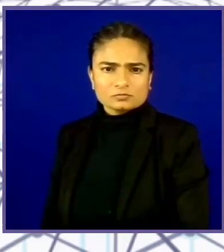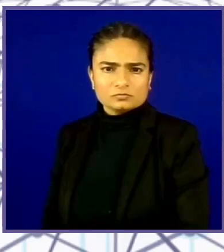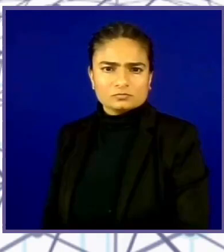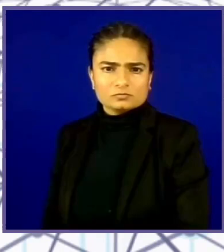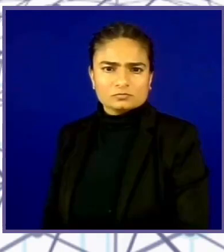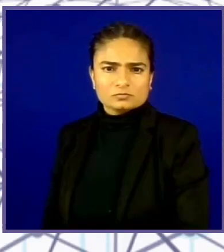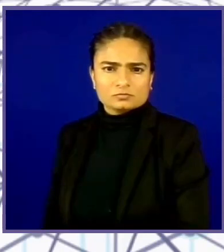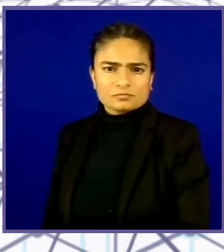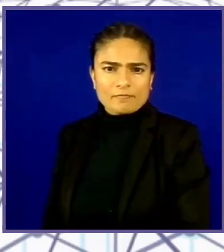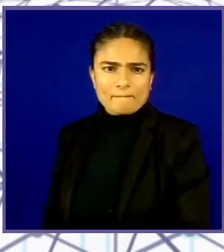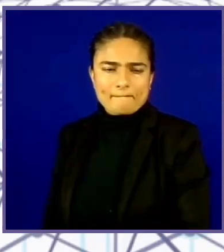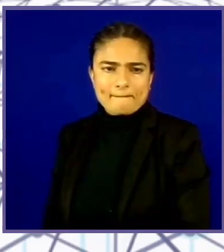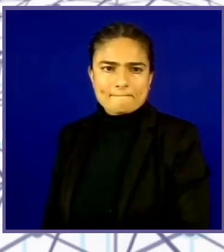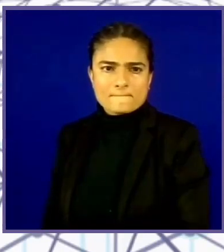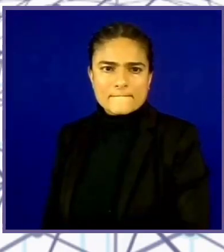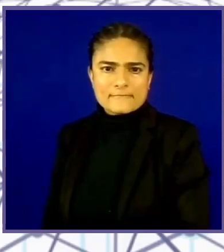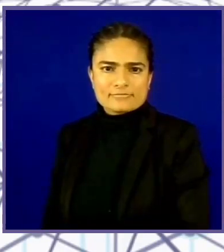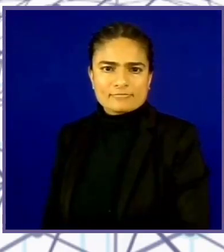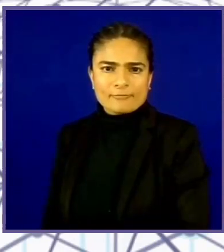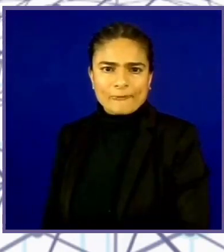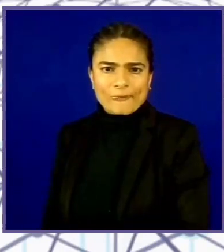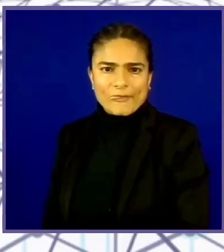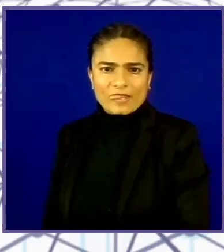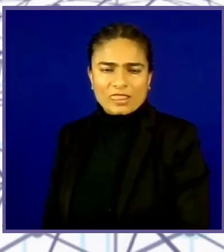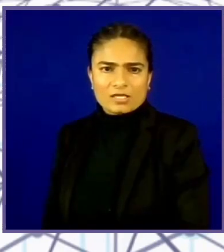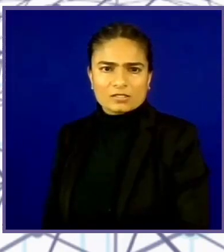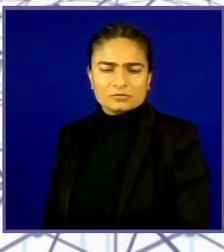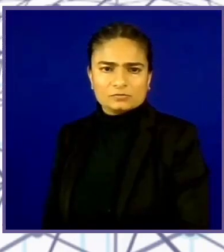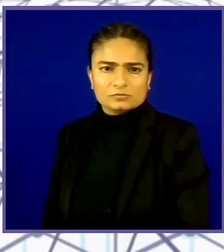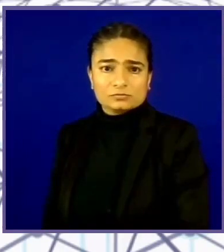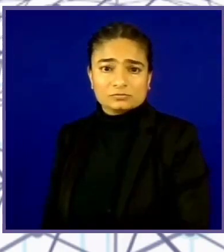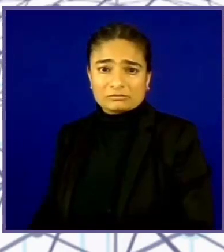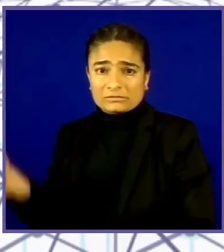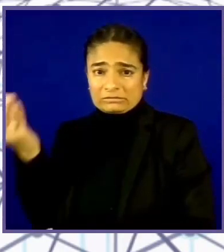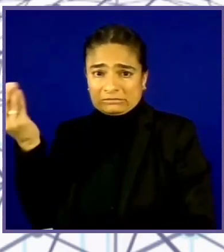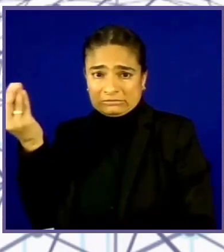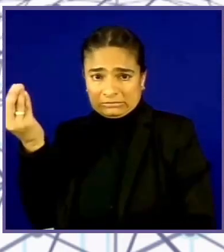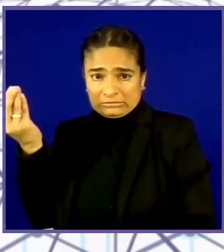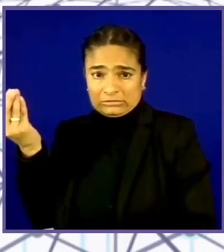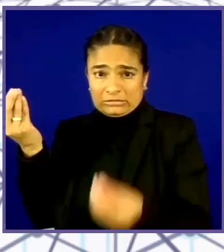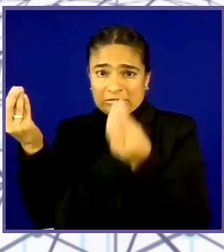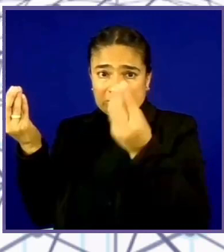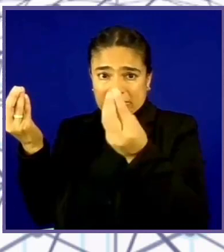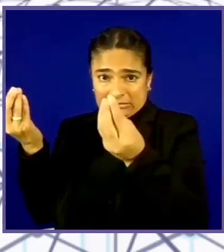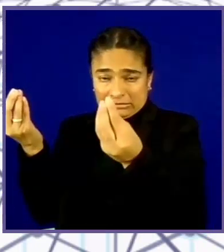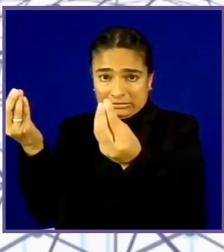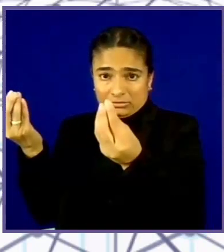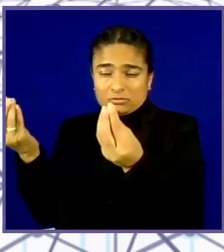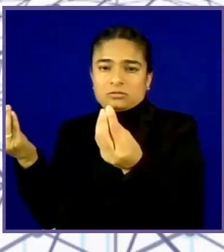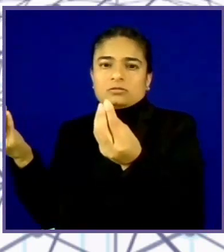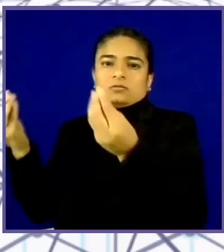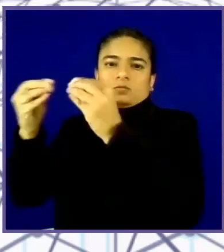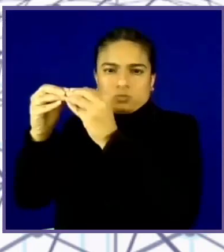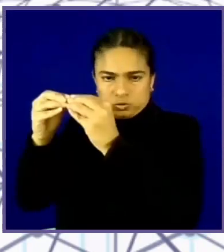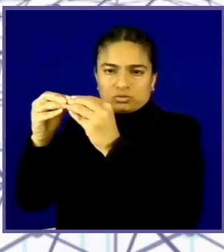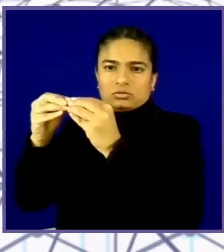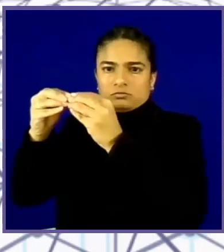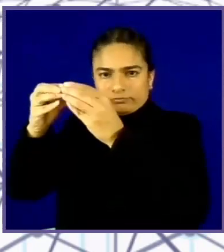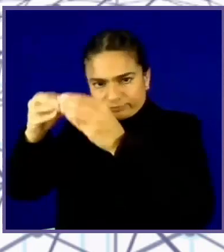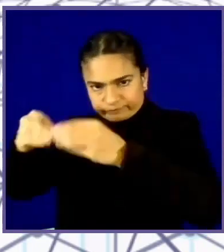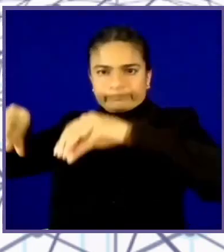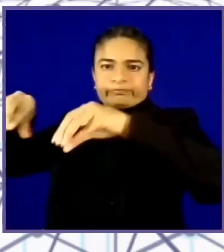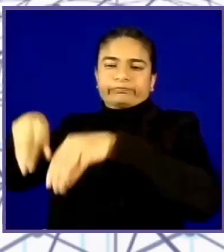Similarly, this is the one half scale of the foot that we have designed and it's printed